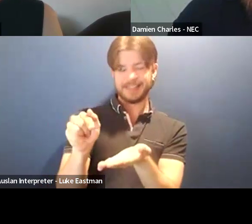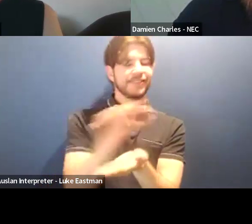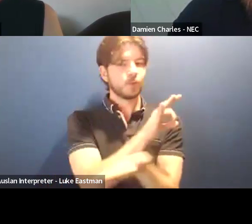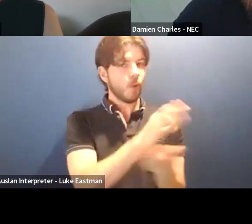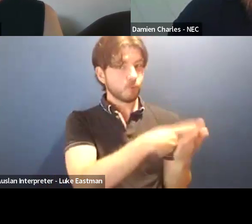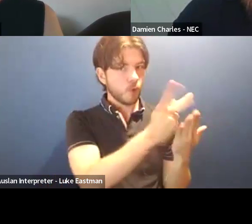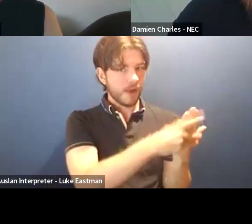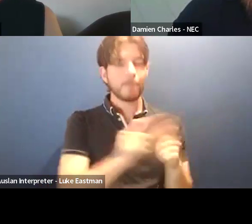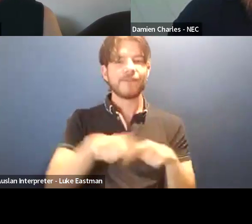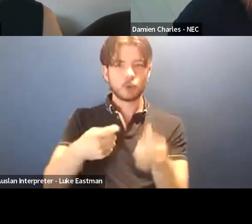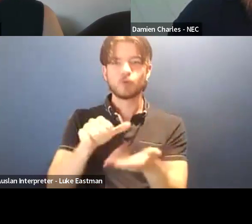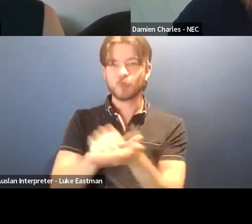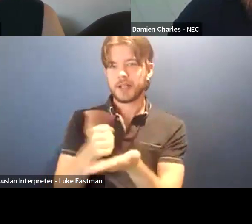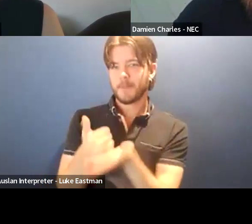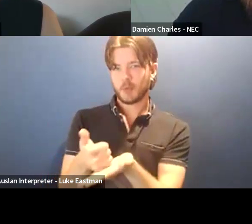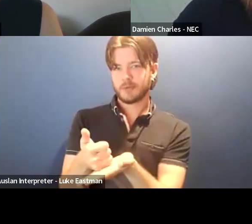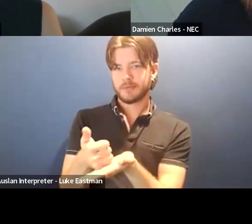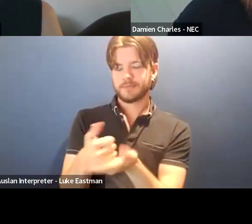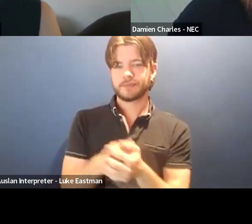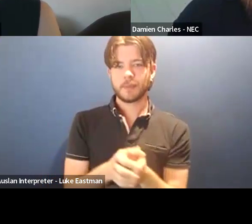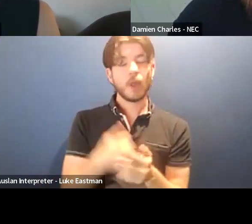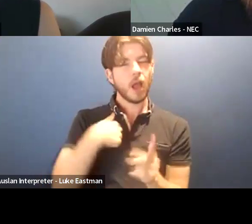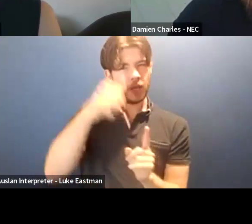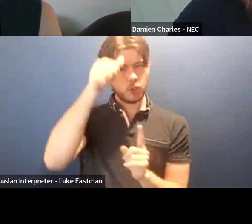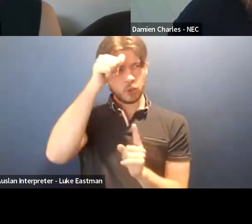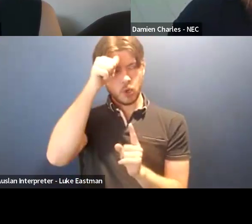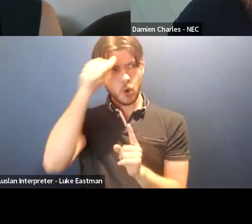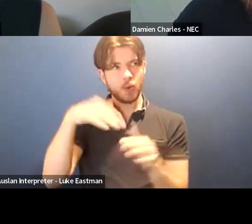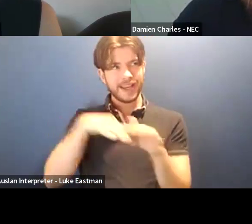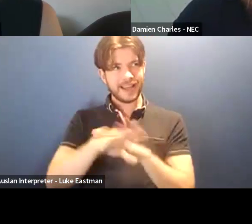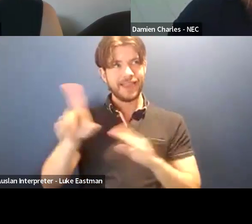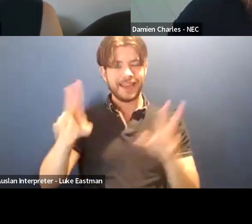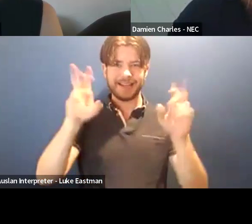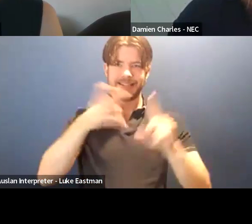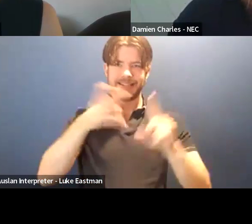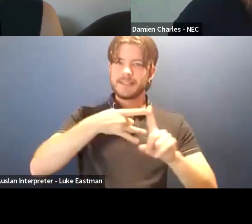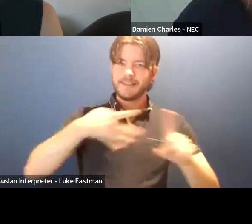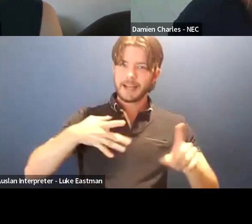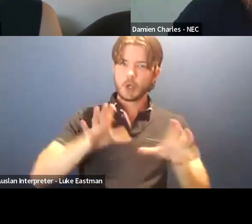a priority cohort in the new, I think they're now calling them specific